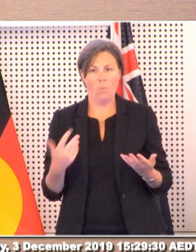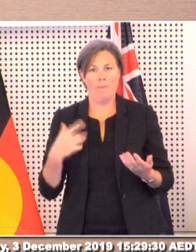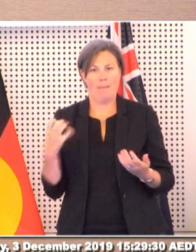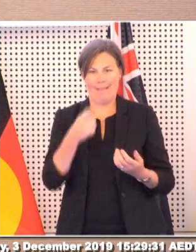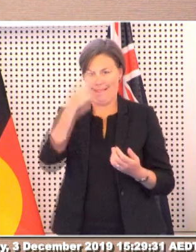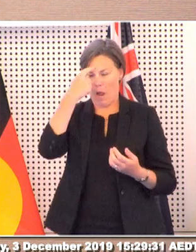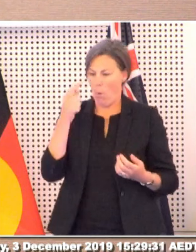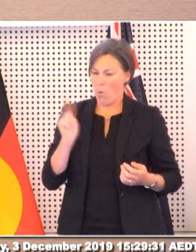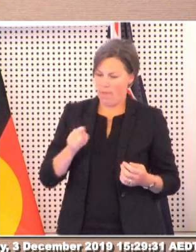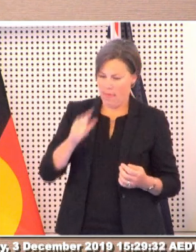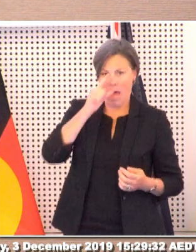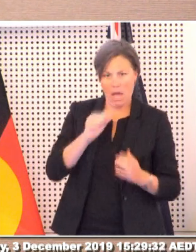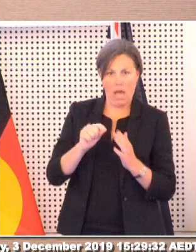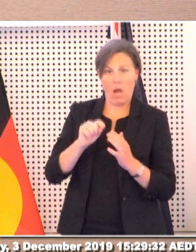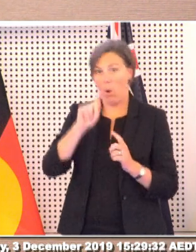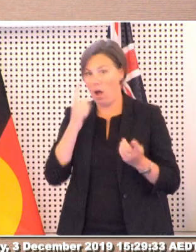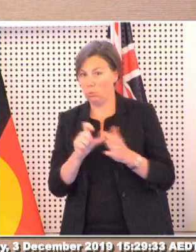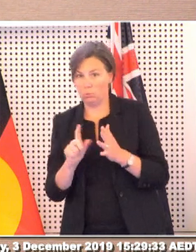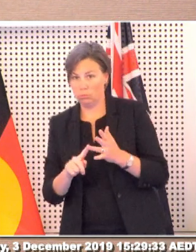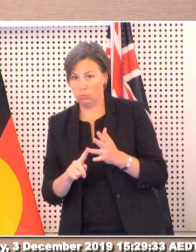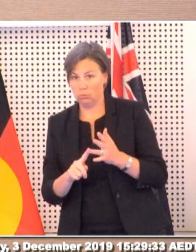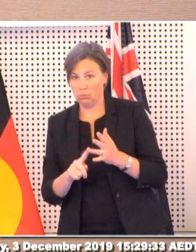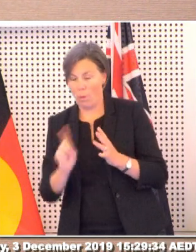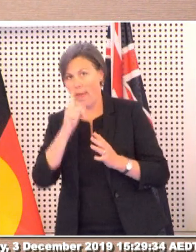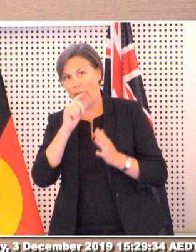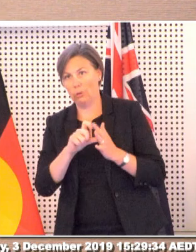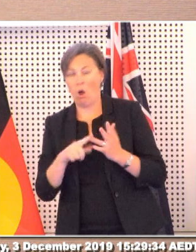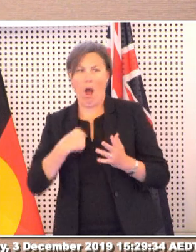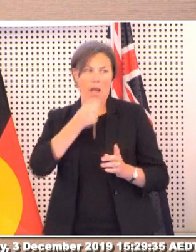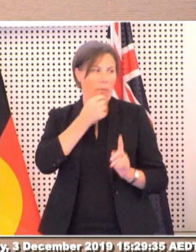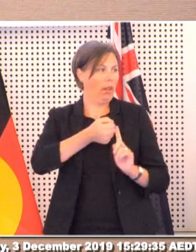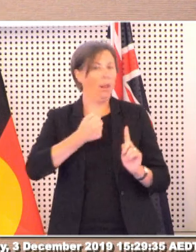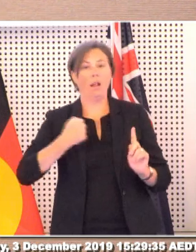And I’m sorry if I’m rambling a little bit here but I think what we see in the group